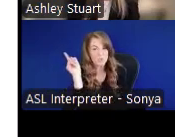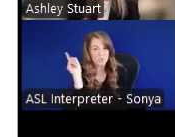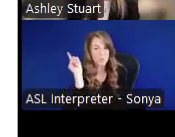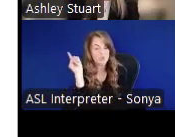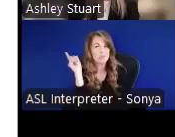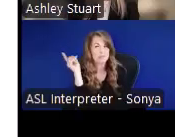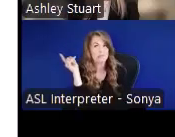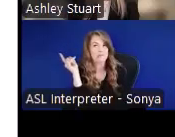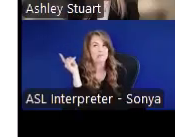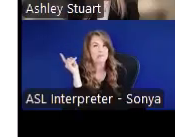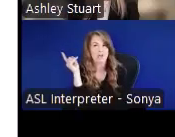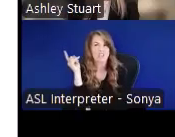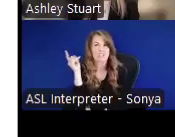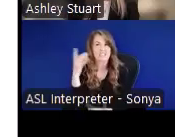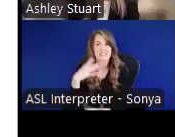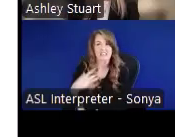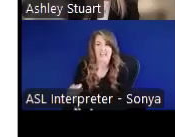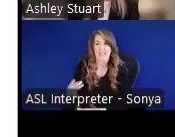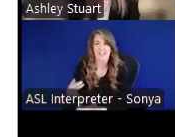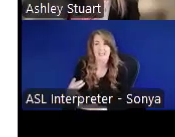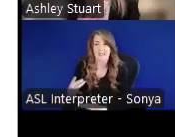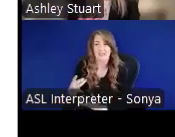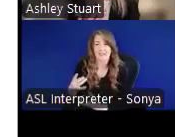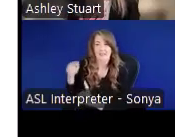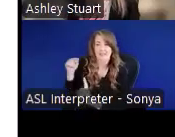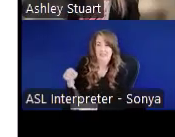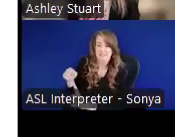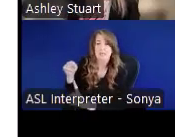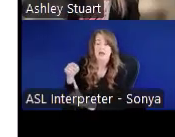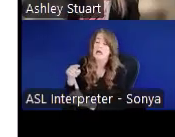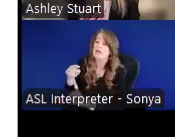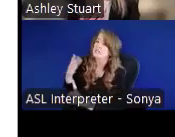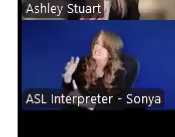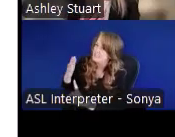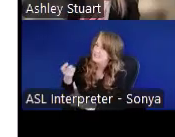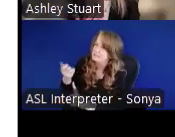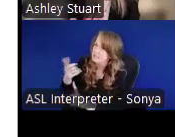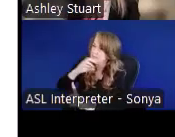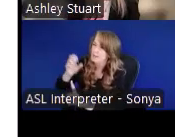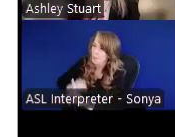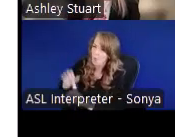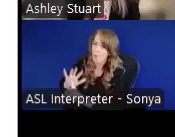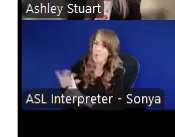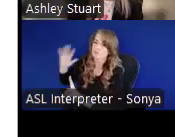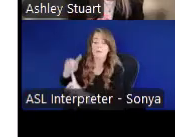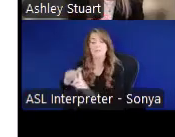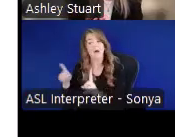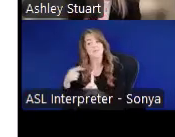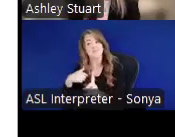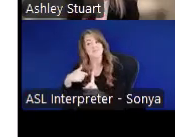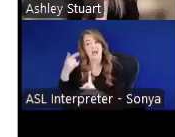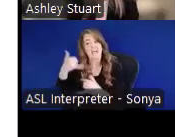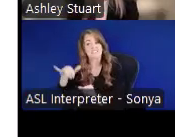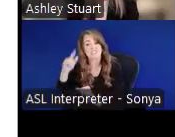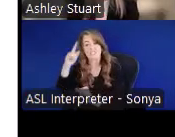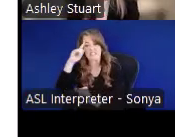outdated, but I think very interesting meme trend of